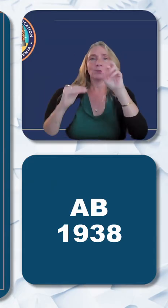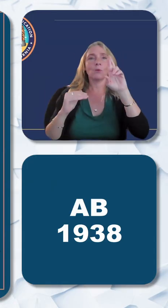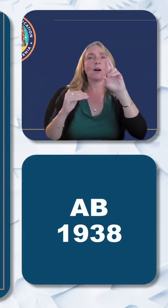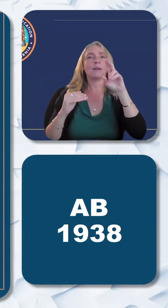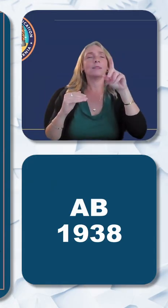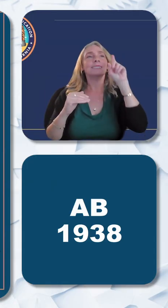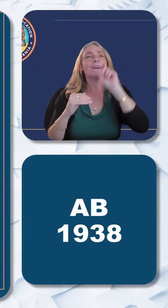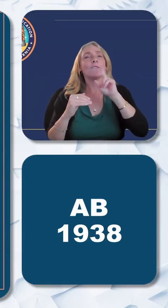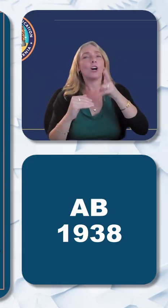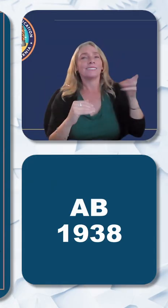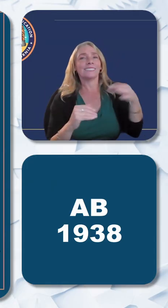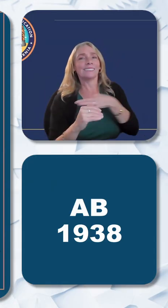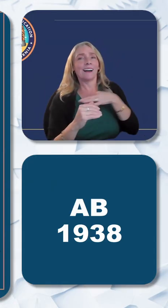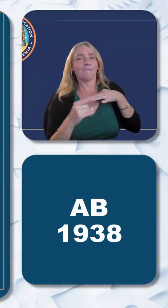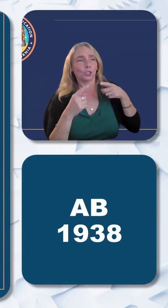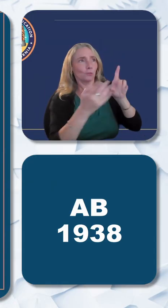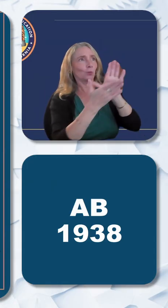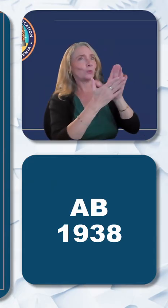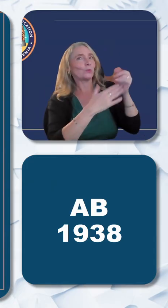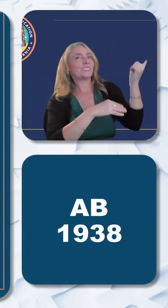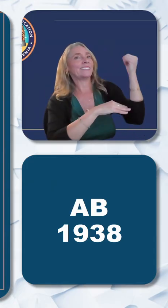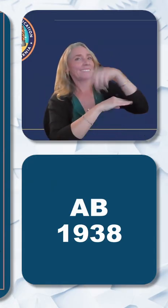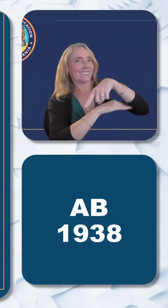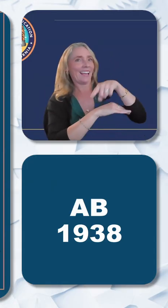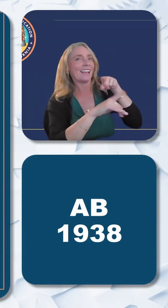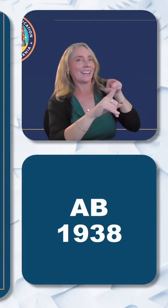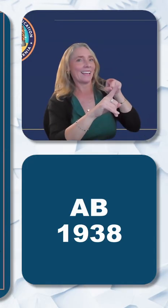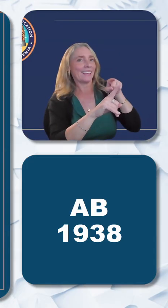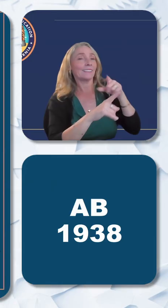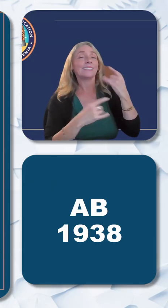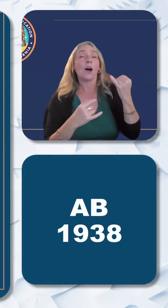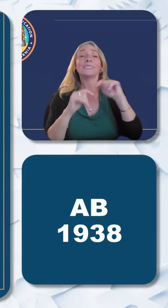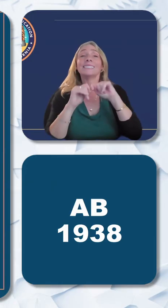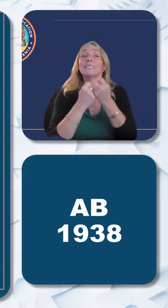They have access to deaf adults, or deaf and hard of hearing staff during the school day.